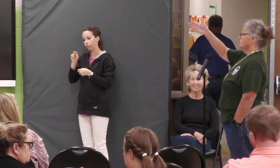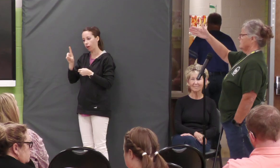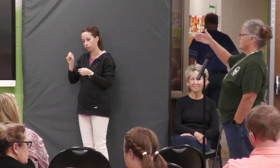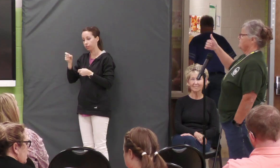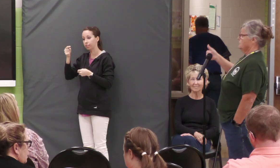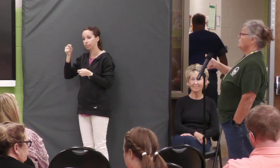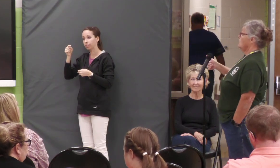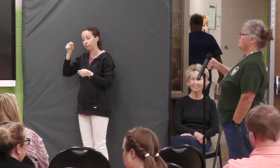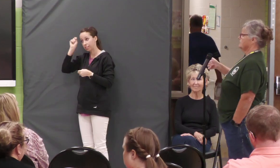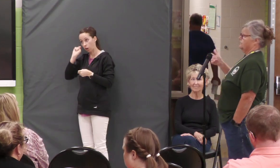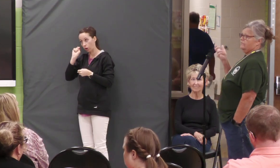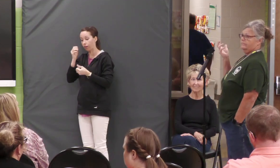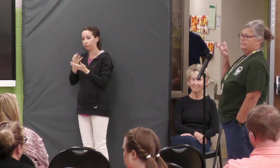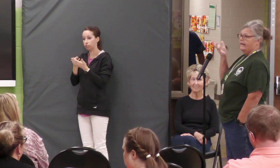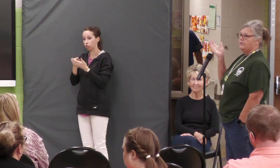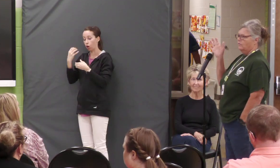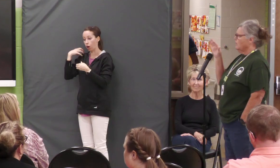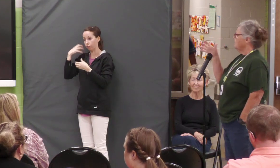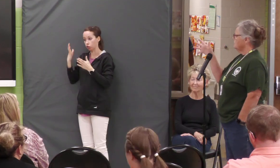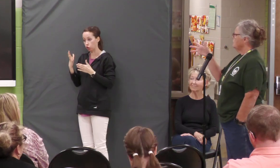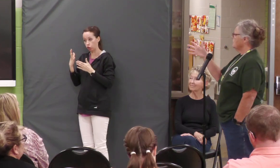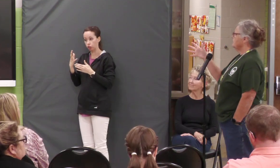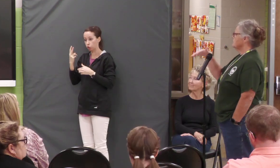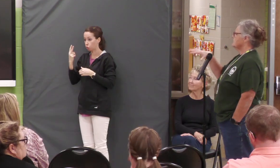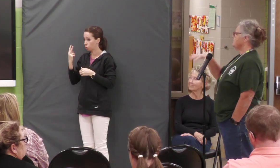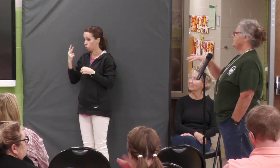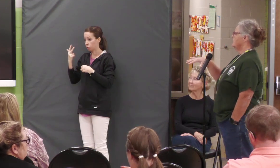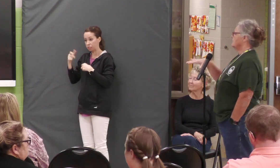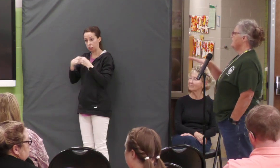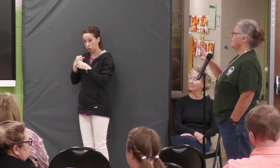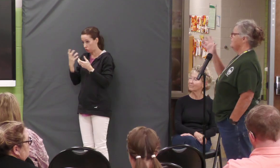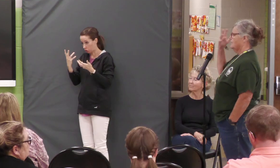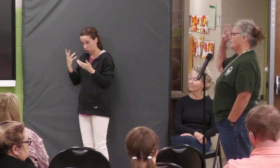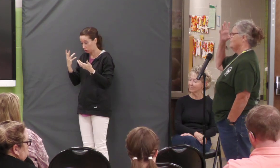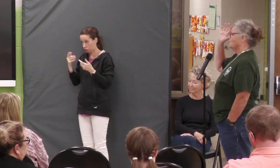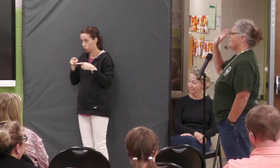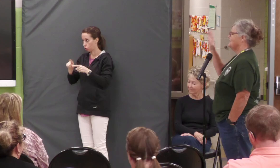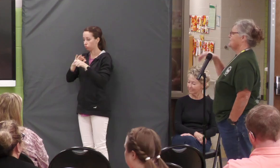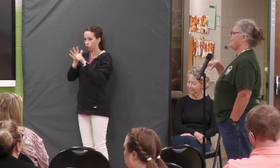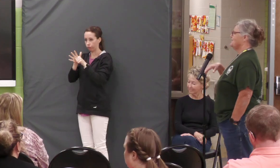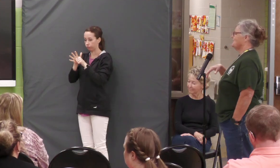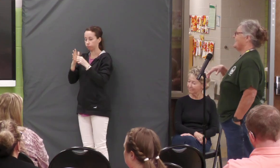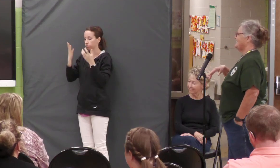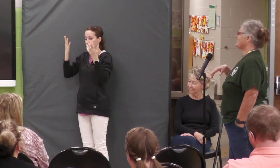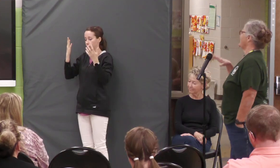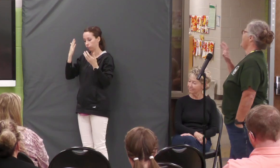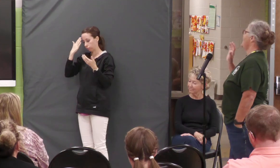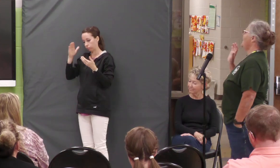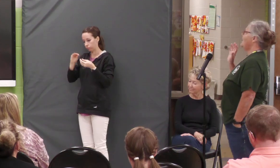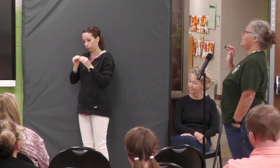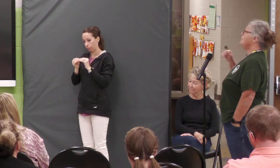Tara Reynolds, fiscal officer I don't know a couple two three years that's been crazy about those dates